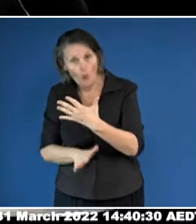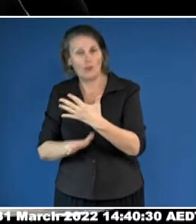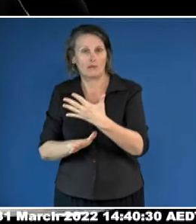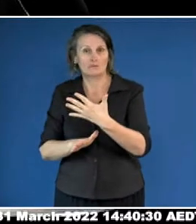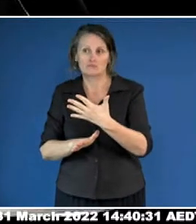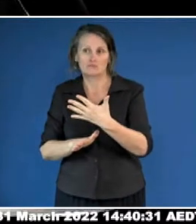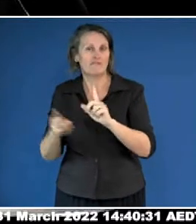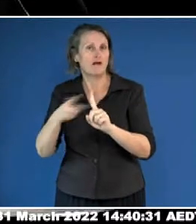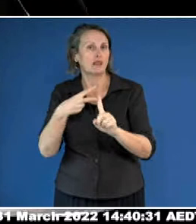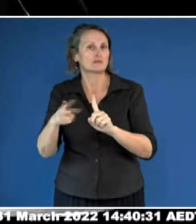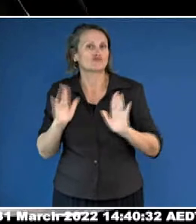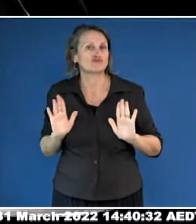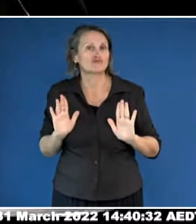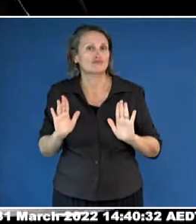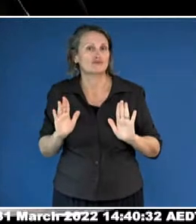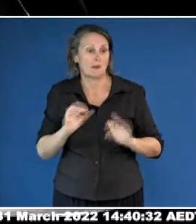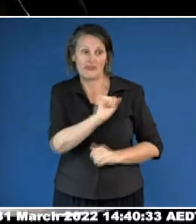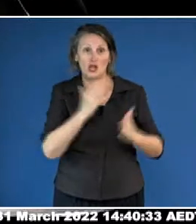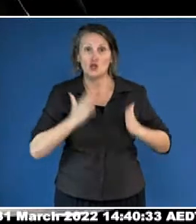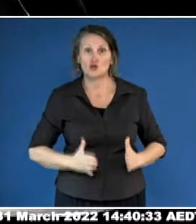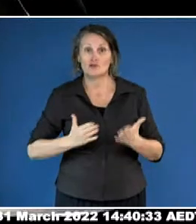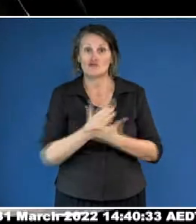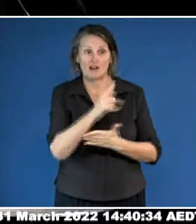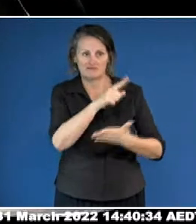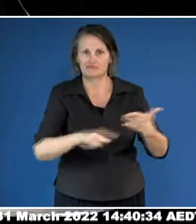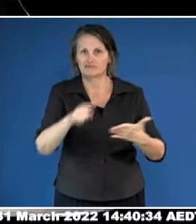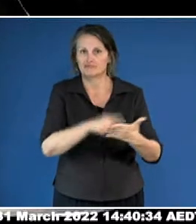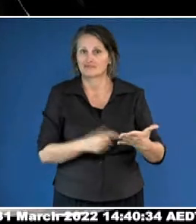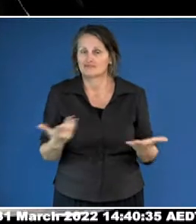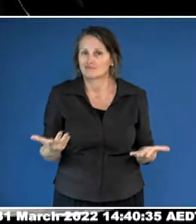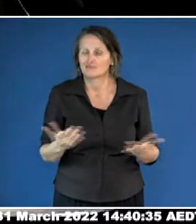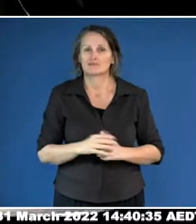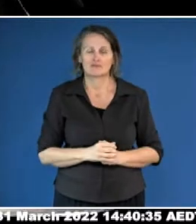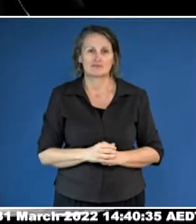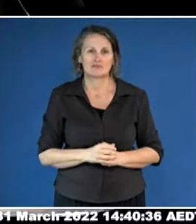I think there are a multiple conceptual levels on which restrictive practices should